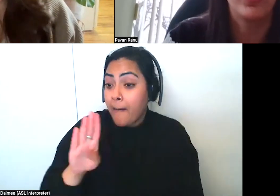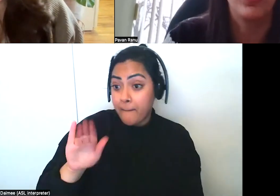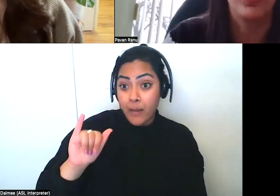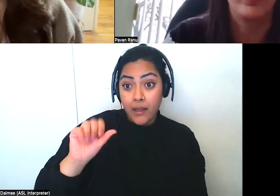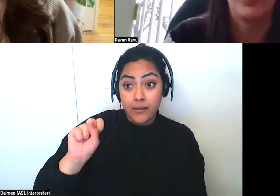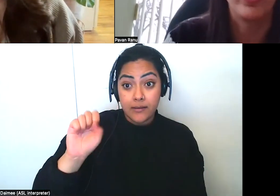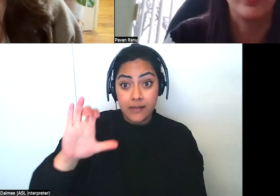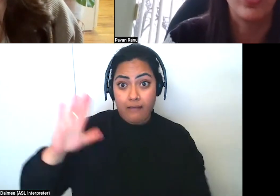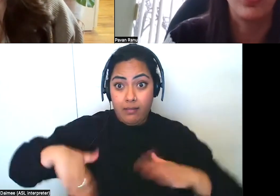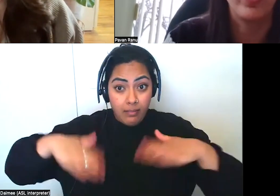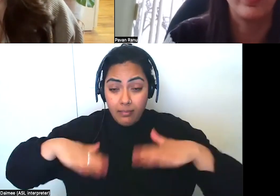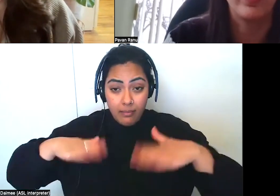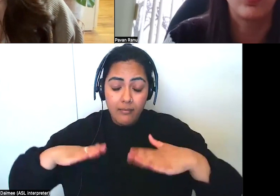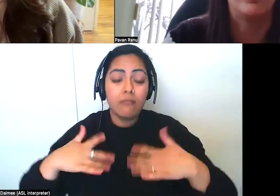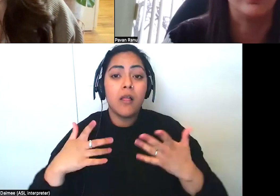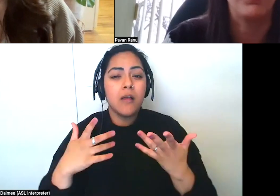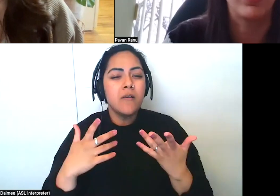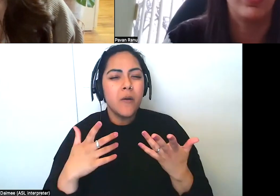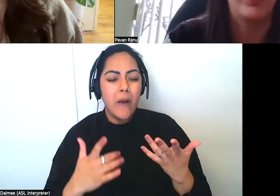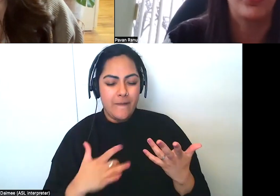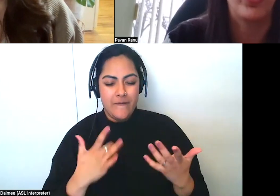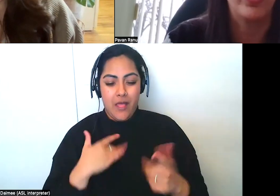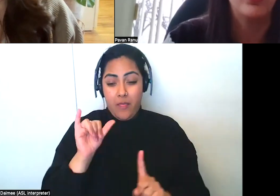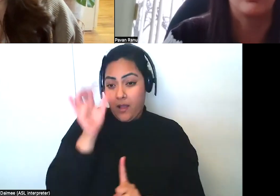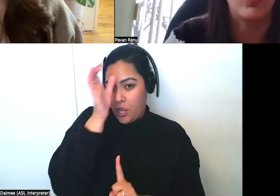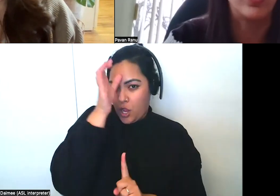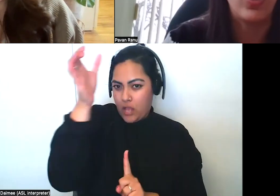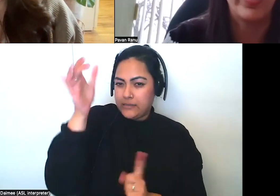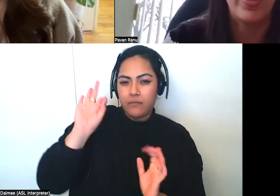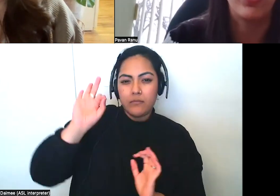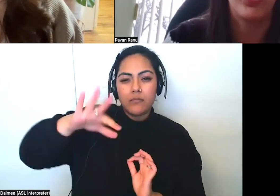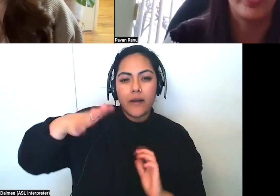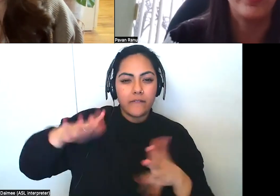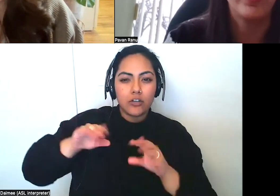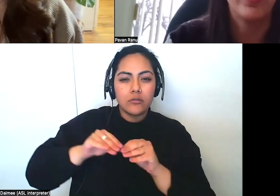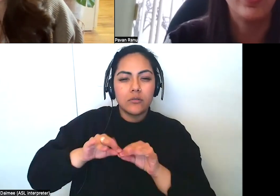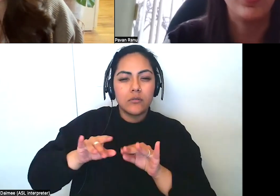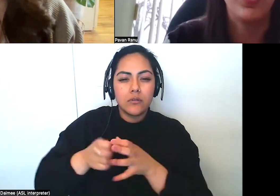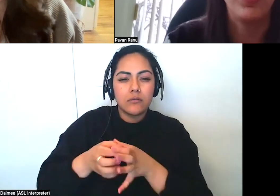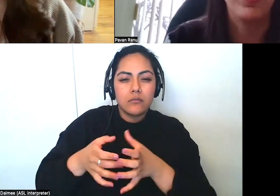so we're gonna start with the concept of Cluttercore across all categories. So,